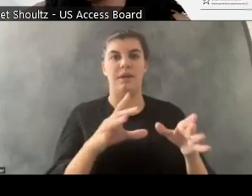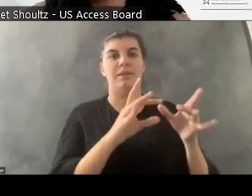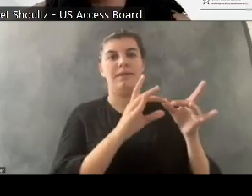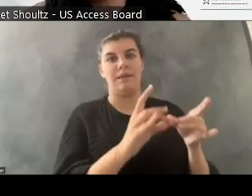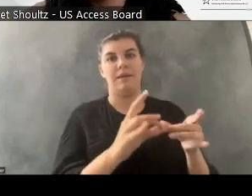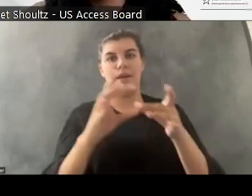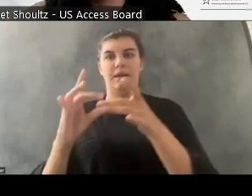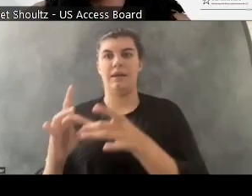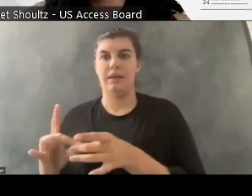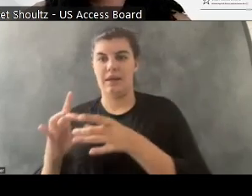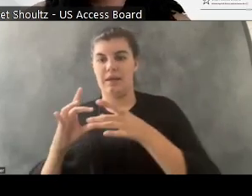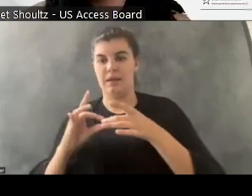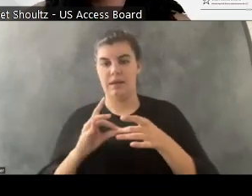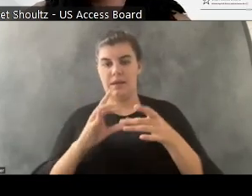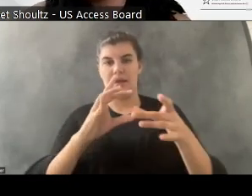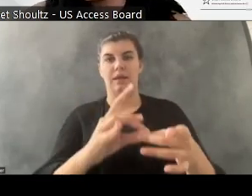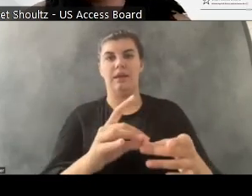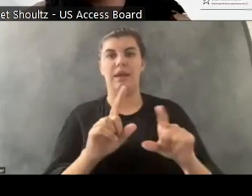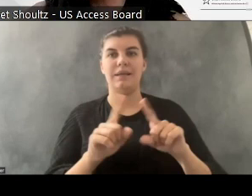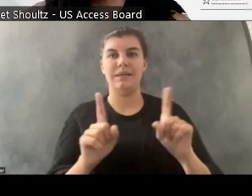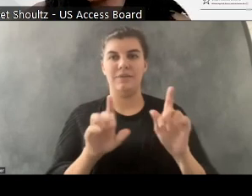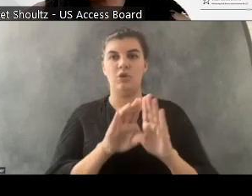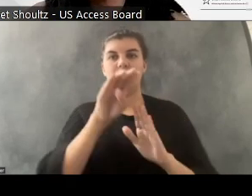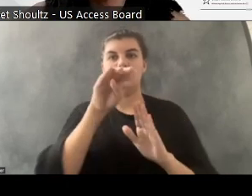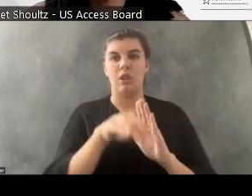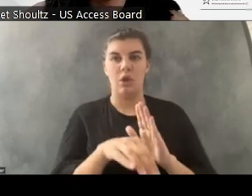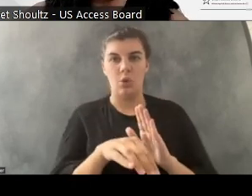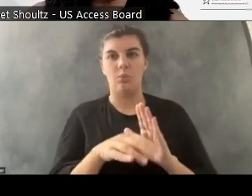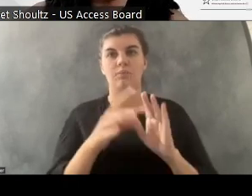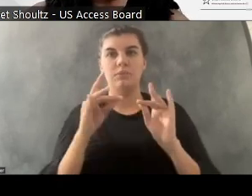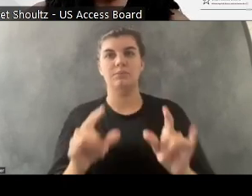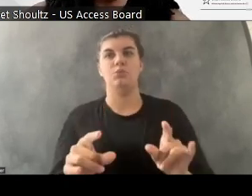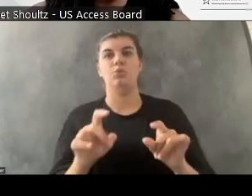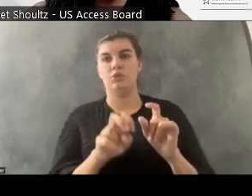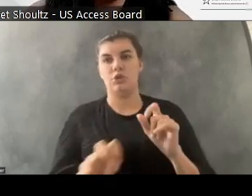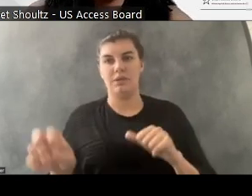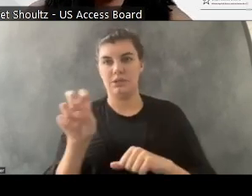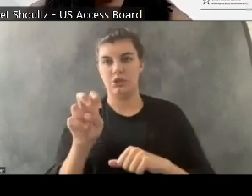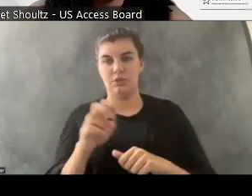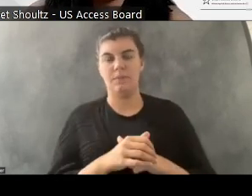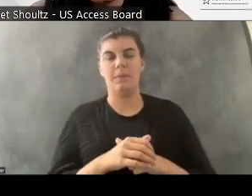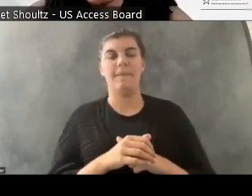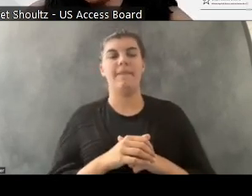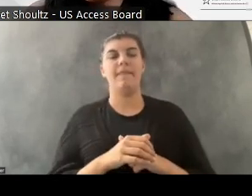surfaces with different slopes or dimensions to provide a smooth transition. The application